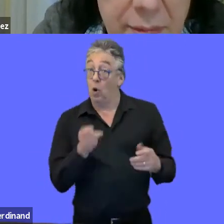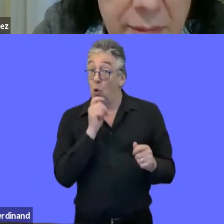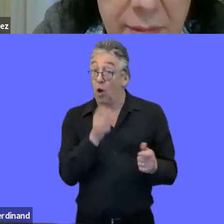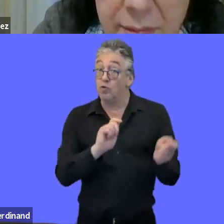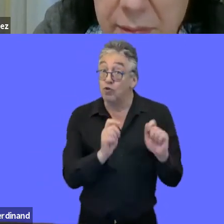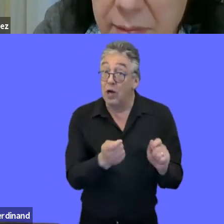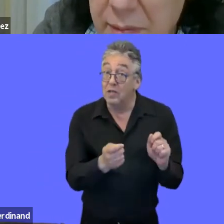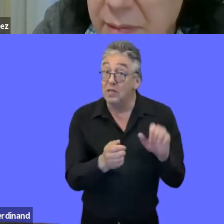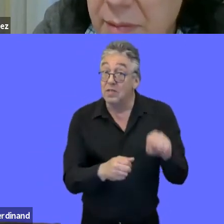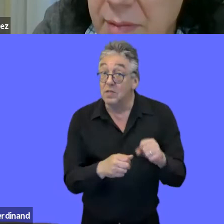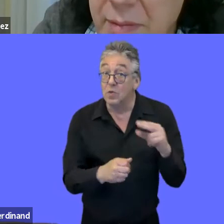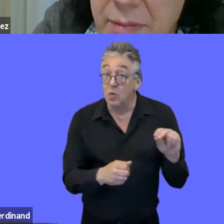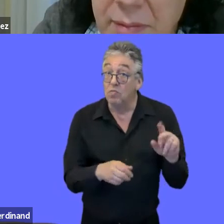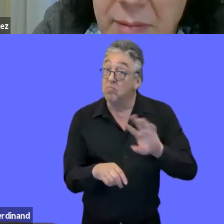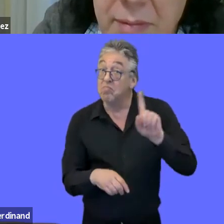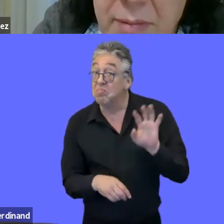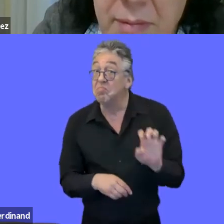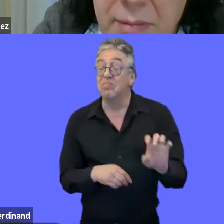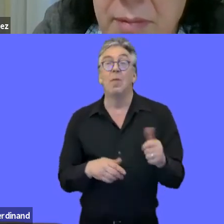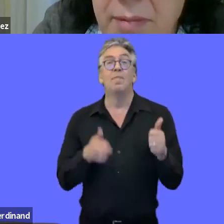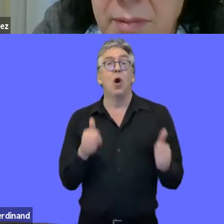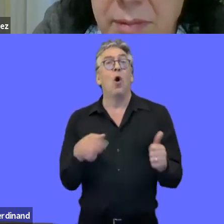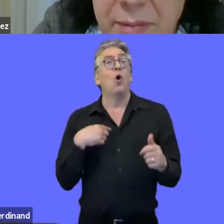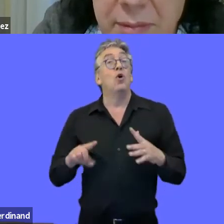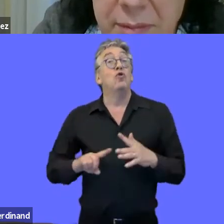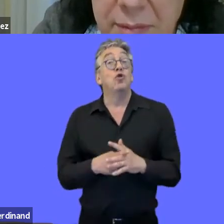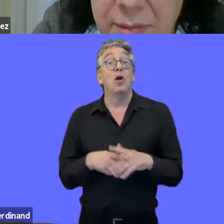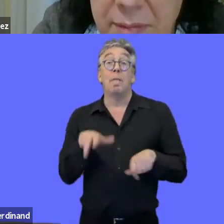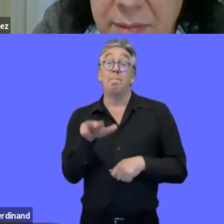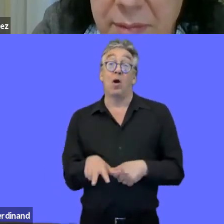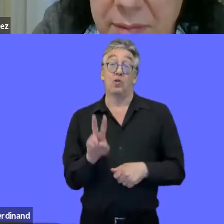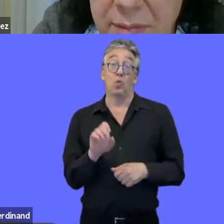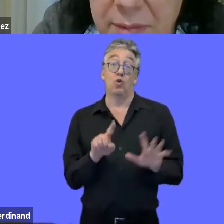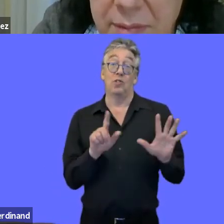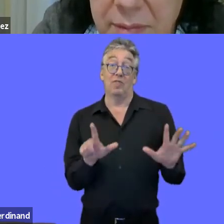So we submit the inquiry in March 2017 under Article 6.1 of the protocol